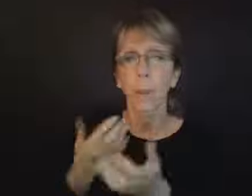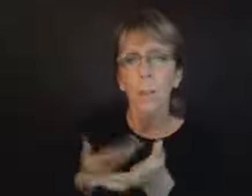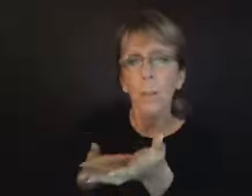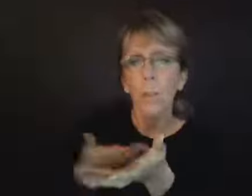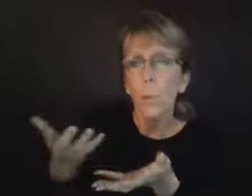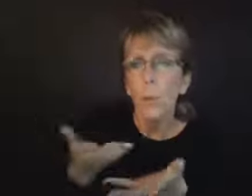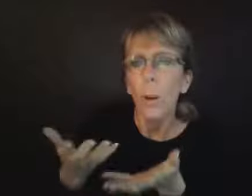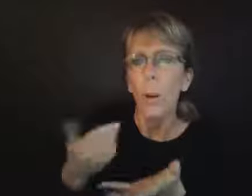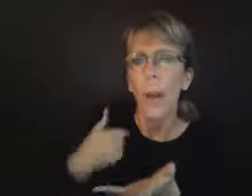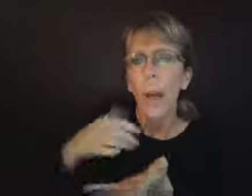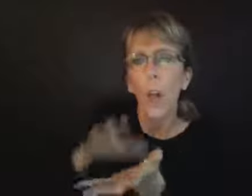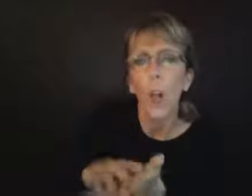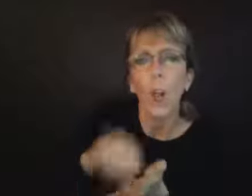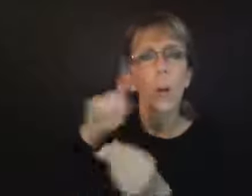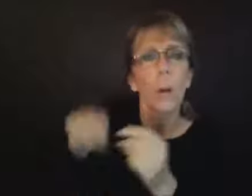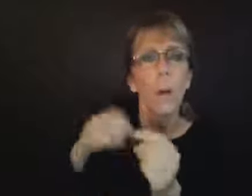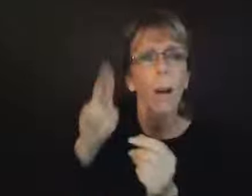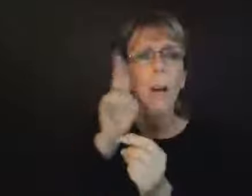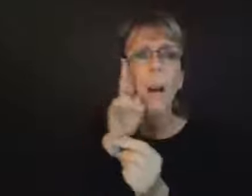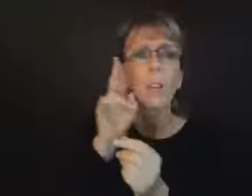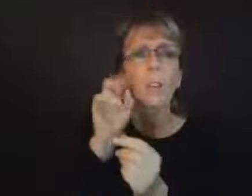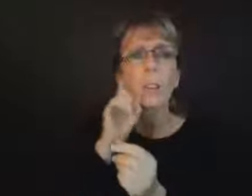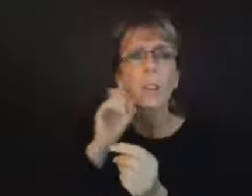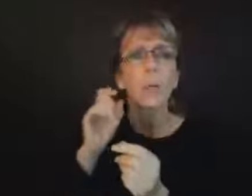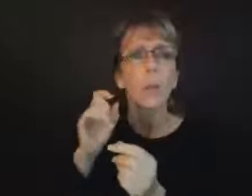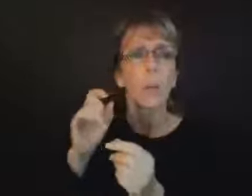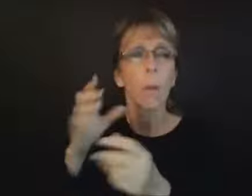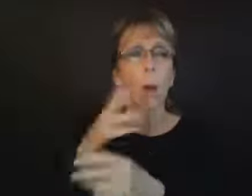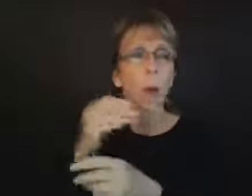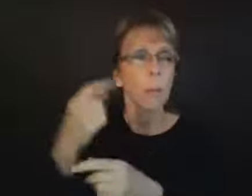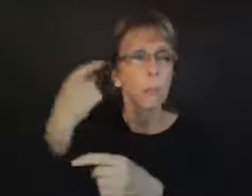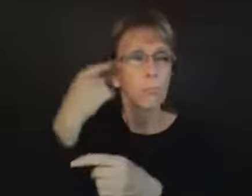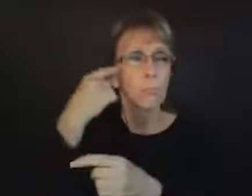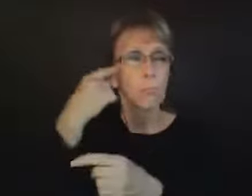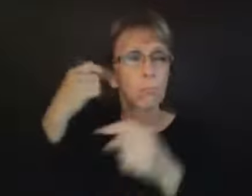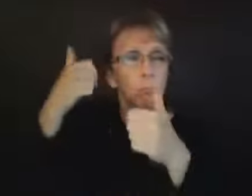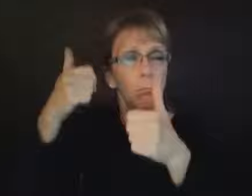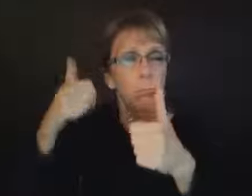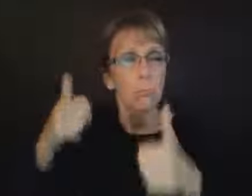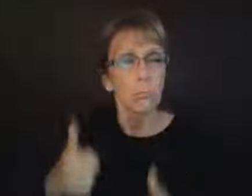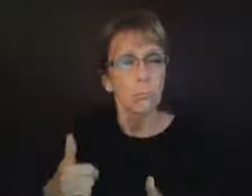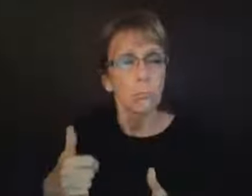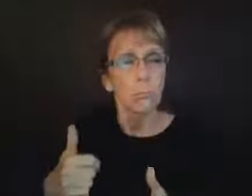I learned about Usher syndrome about progressive vision loss from